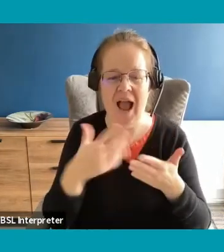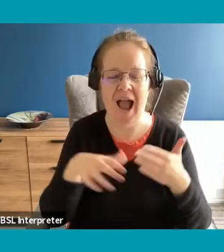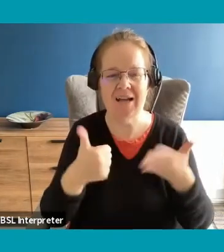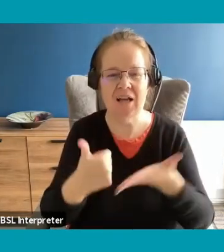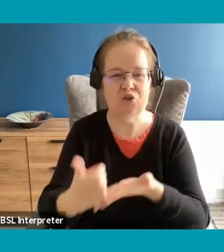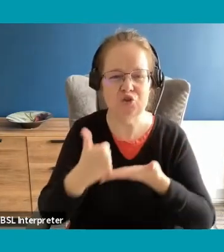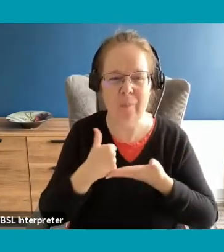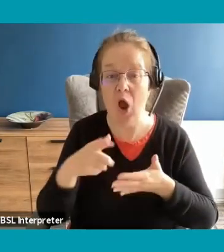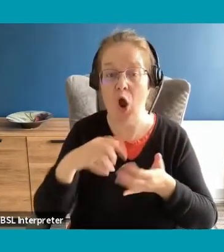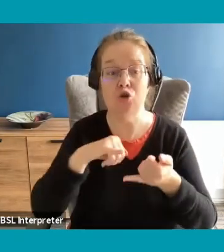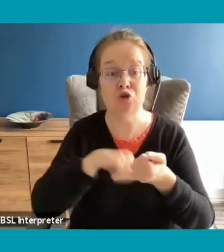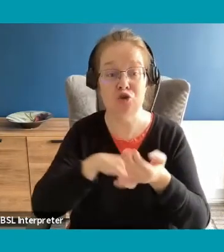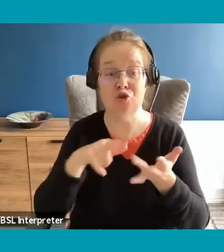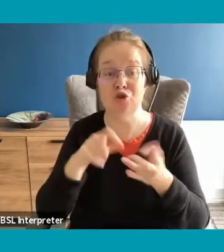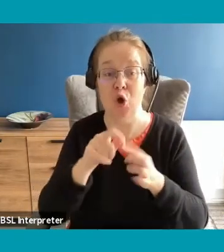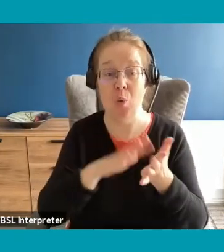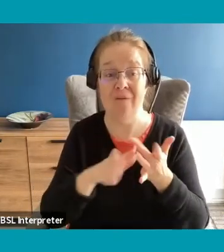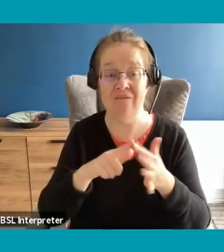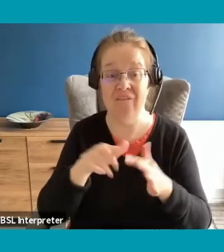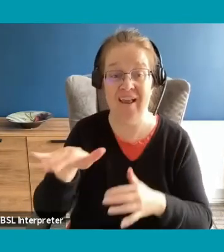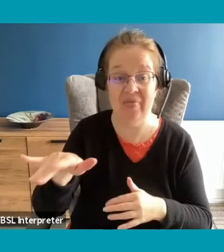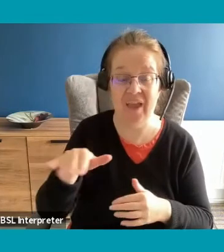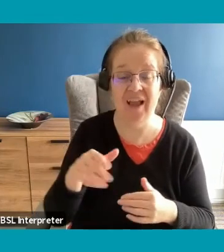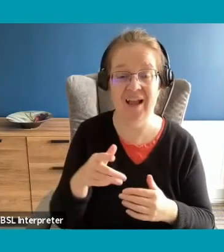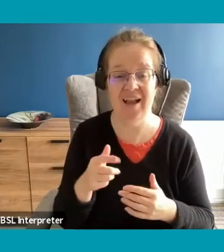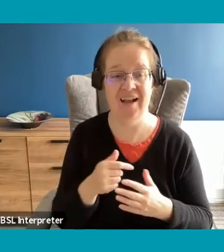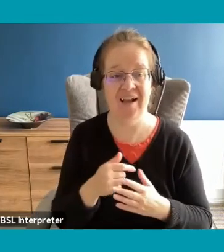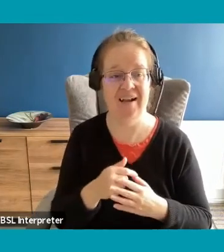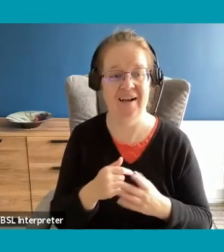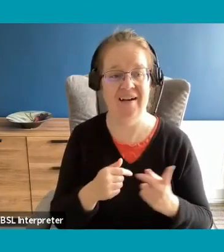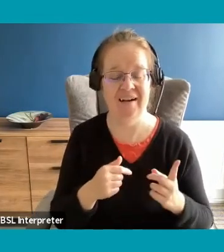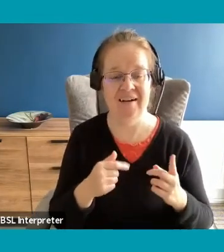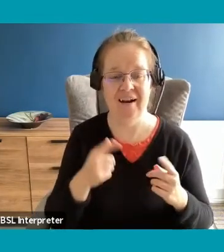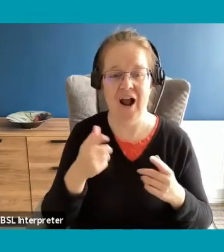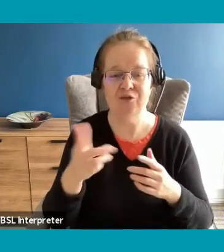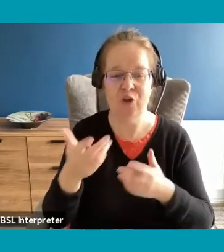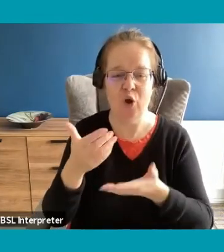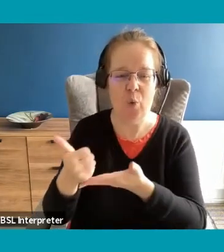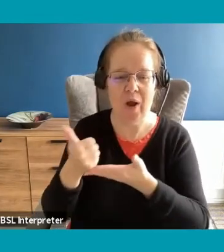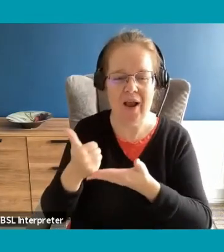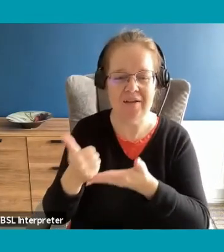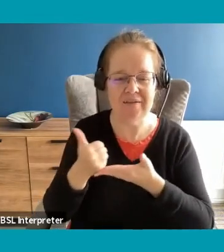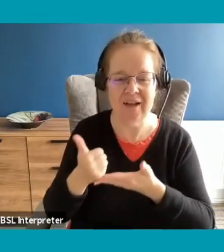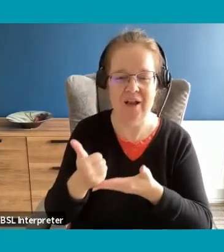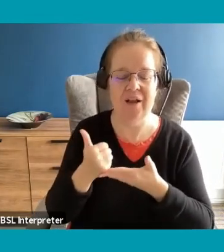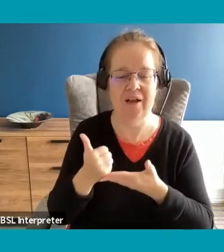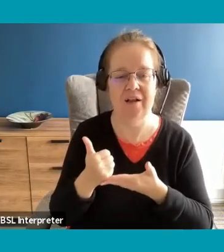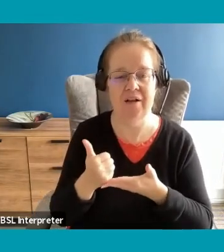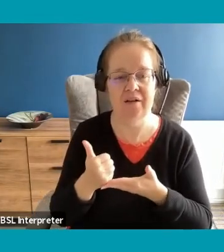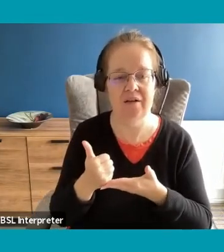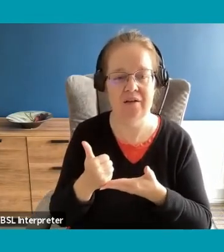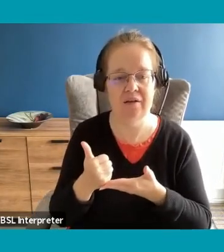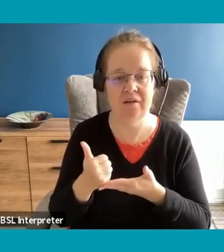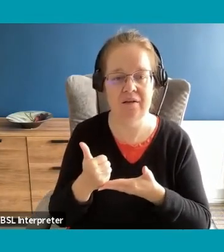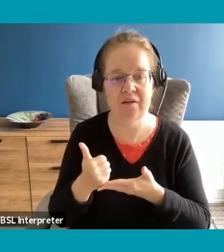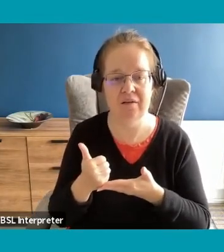was there like asking us all the time as well if we needed anything just touch of her and same for the work as well